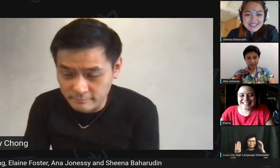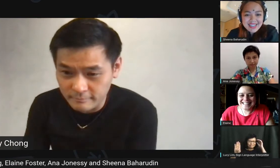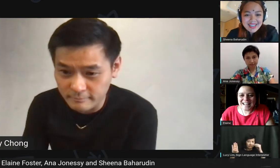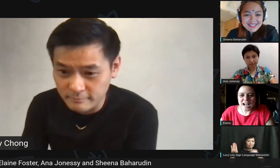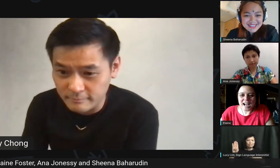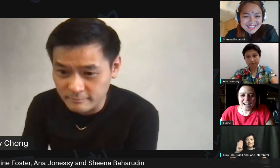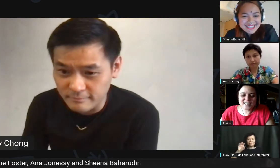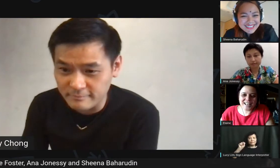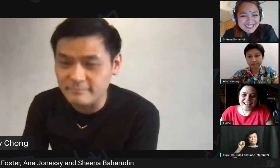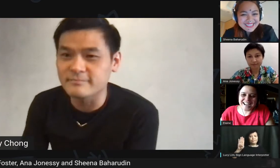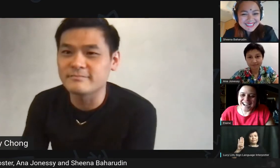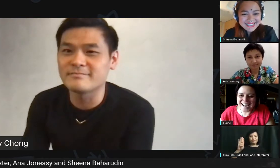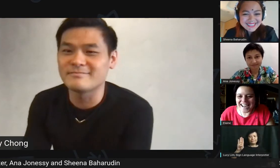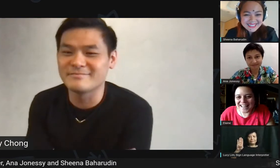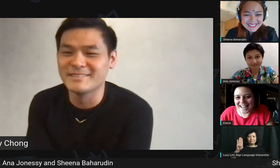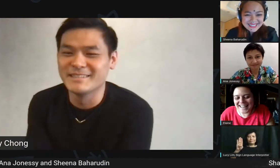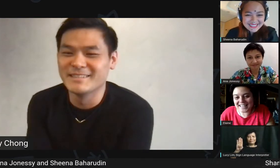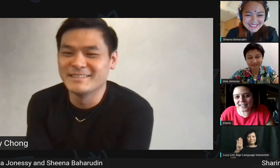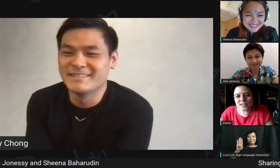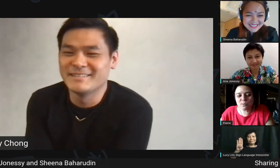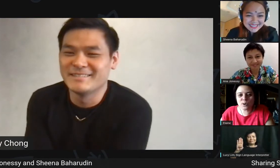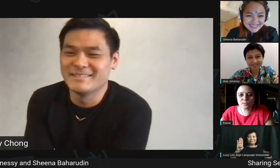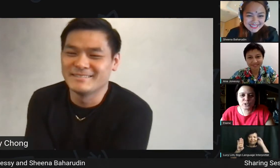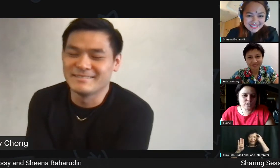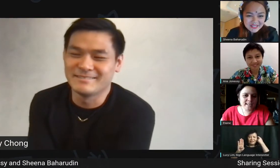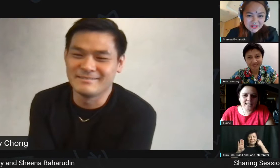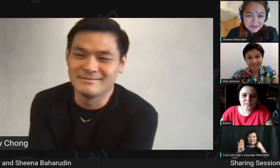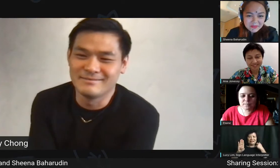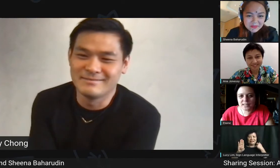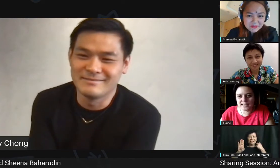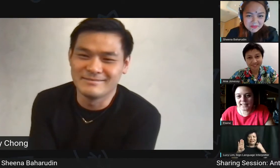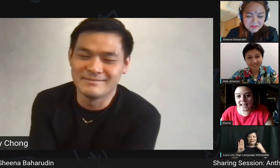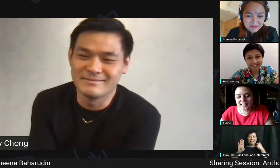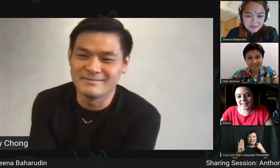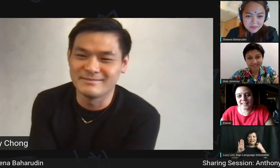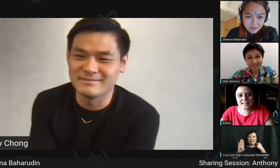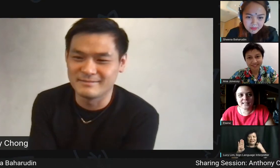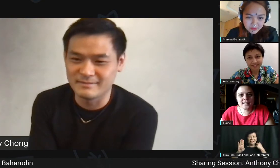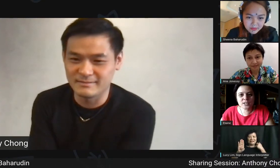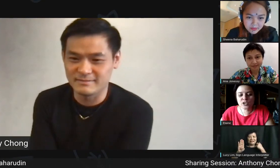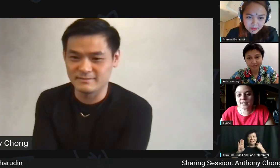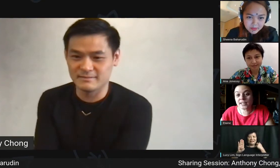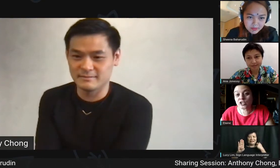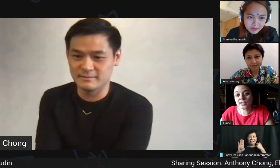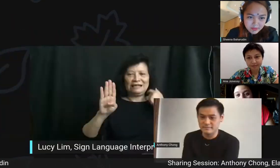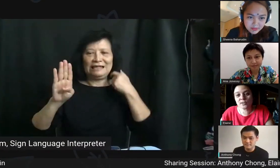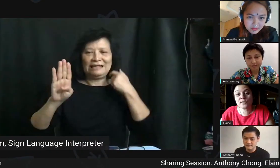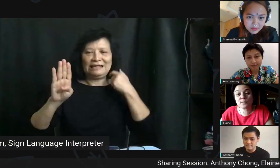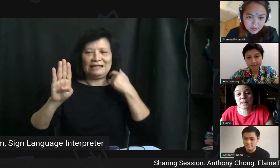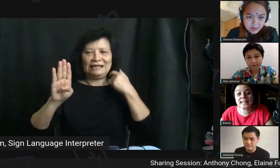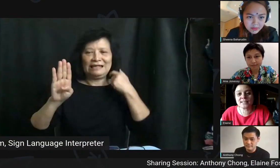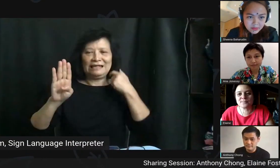Yes. I guess at this point we should tell everybody that the translation is not verbatim.